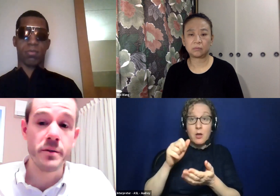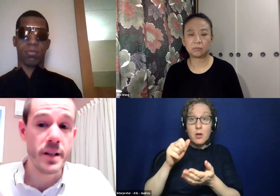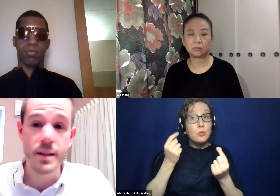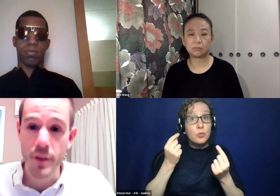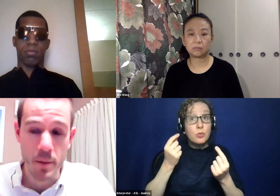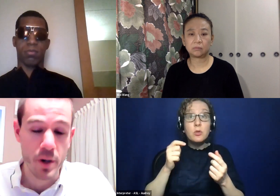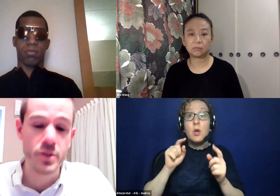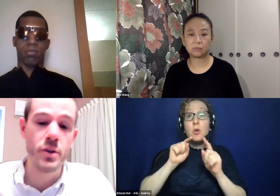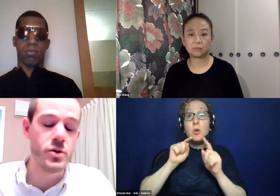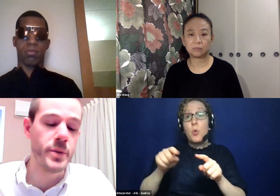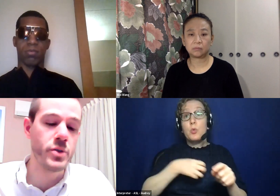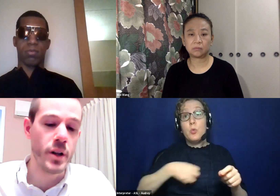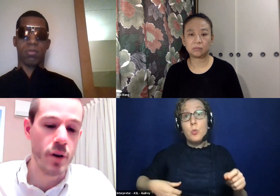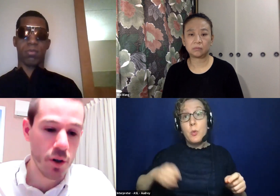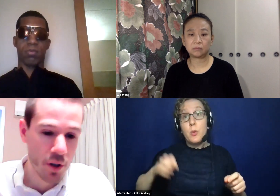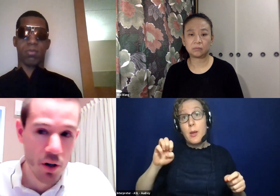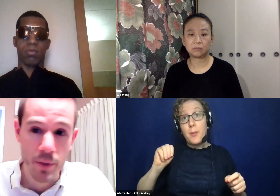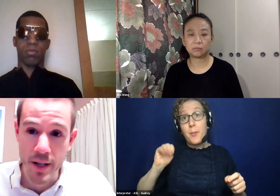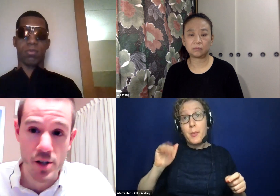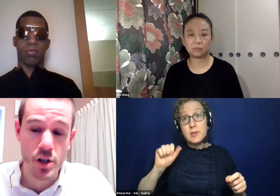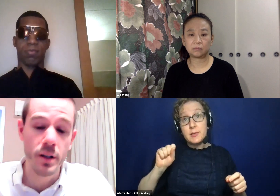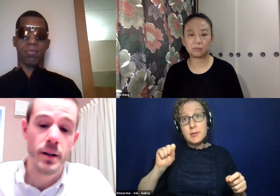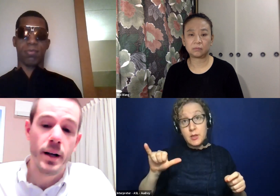to request the visa for that person, you need to make sure you have all the documentation.